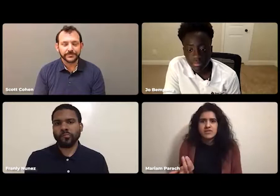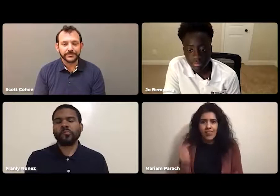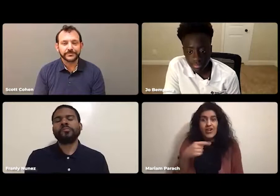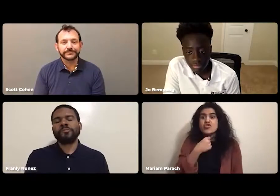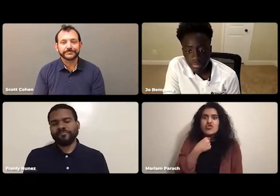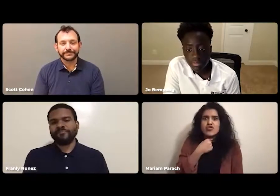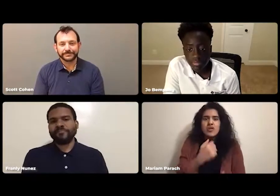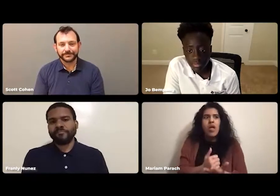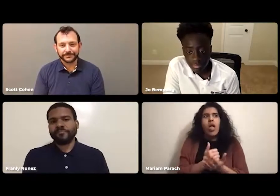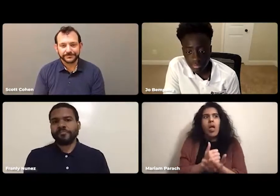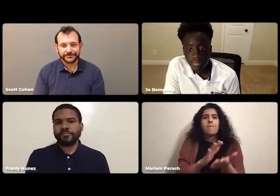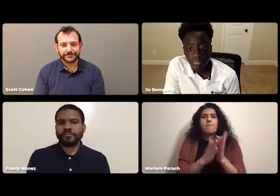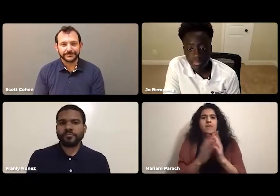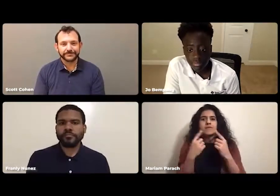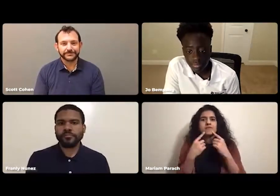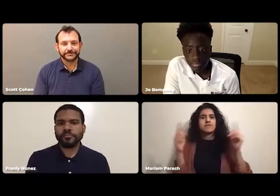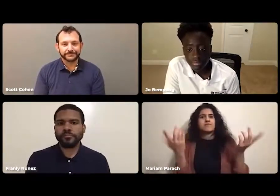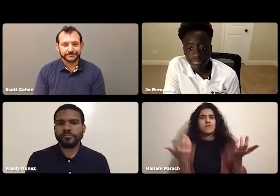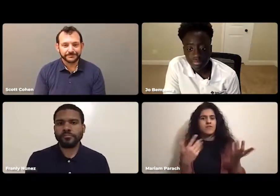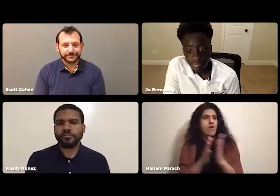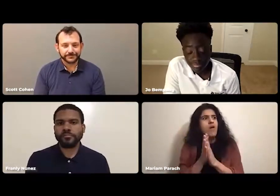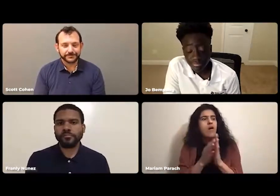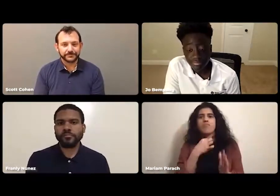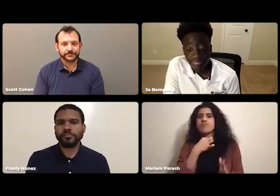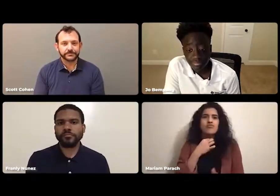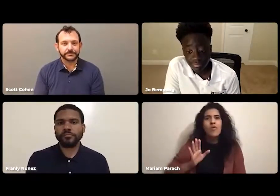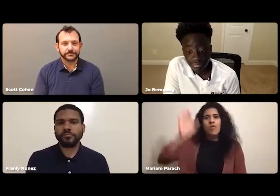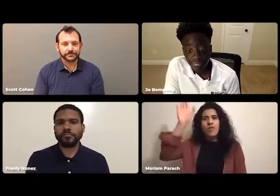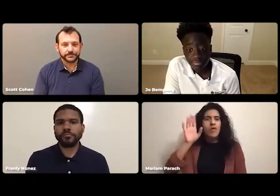But, I was being curious. I wanted to succeed.